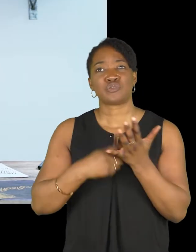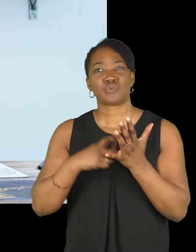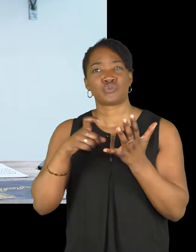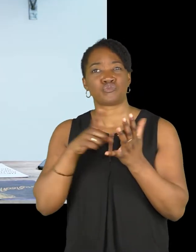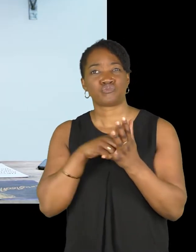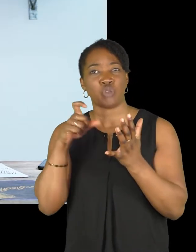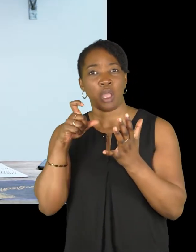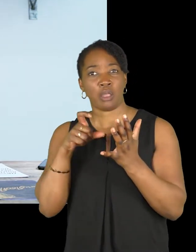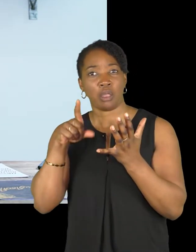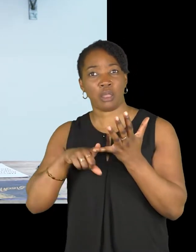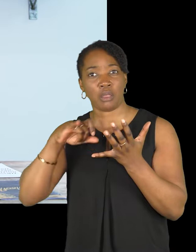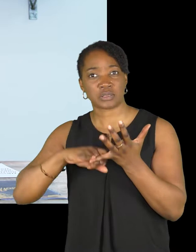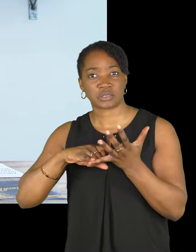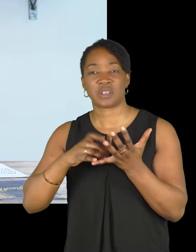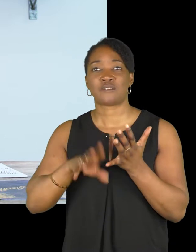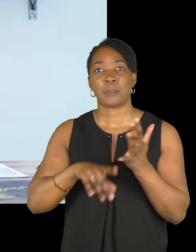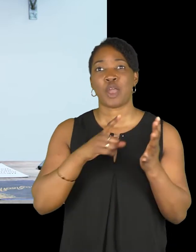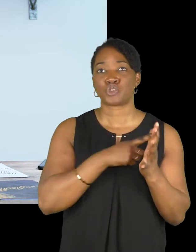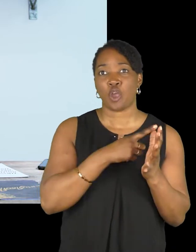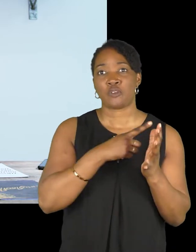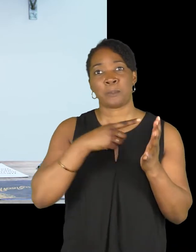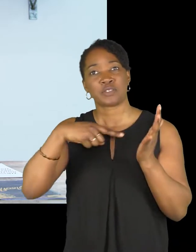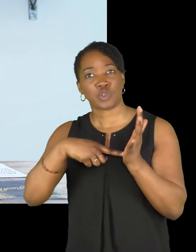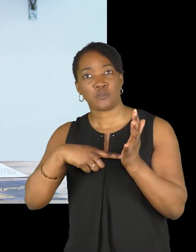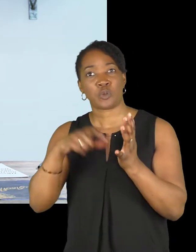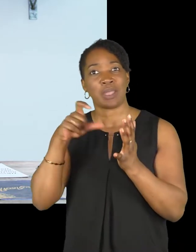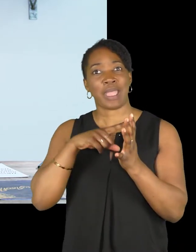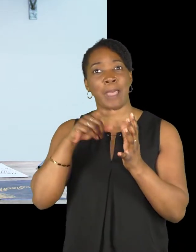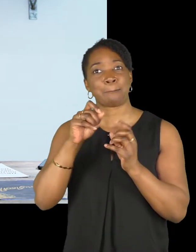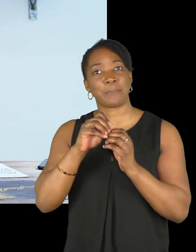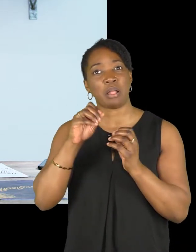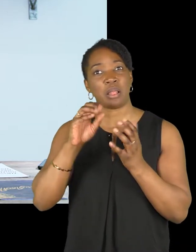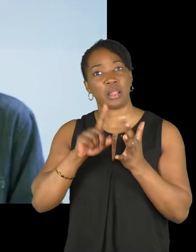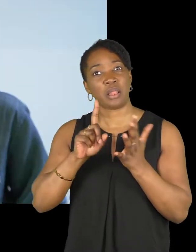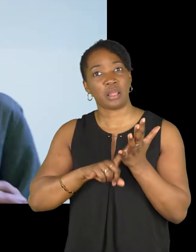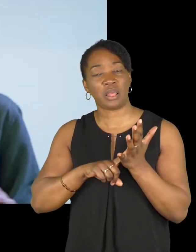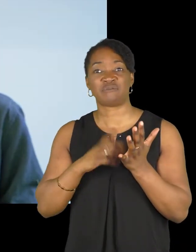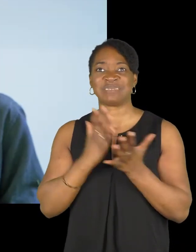really loved and also the rukus! archive by Ajamu and Topher Campbell, this whole idea